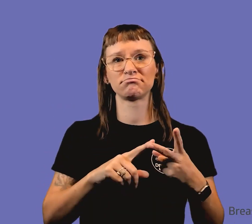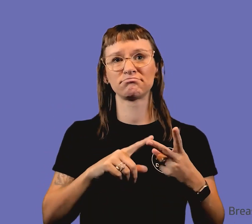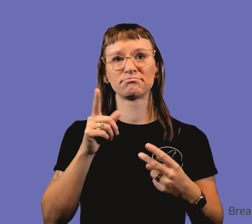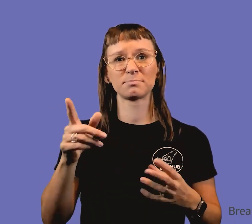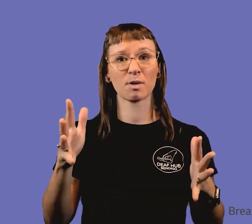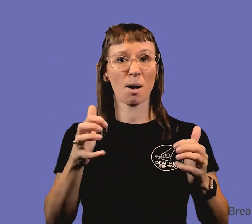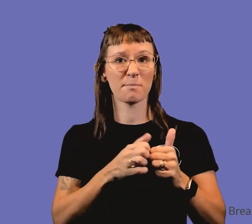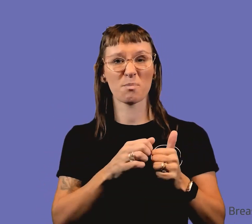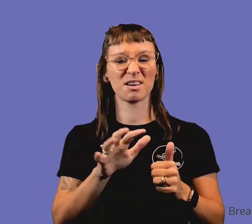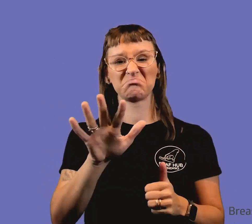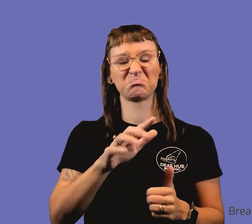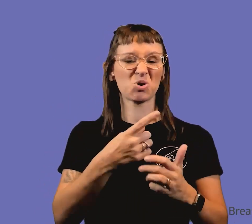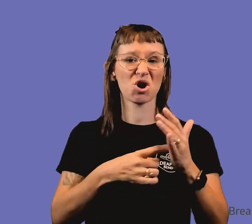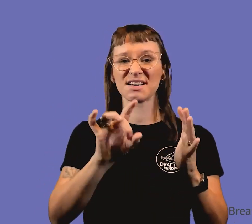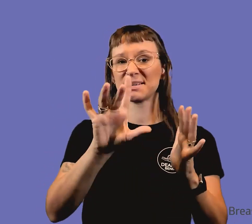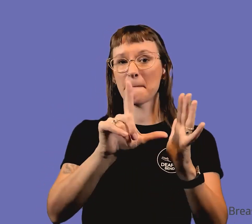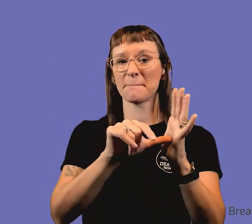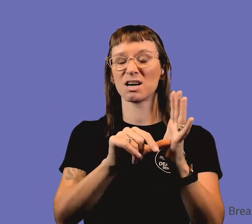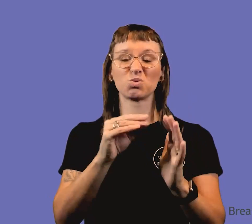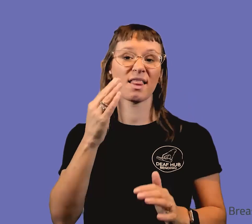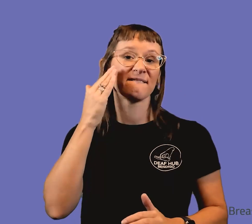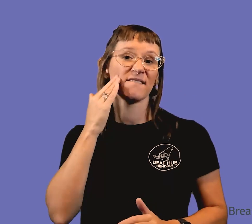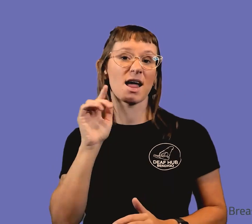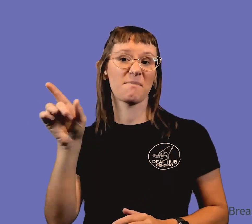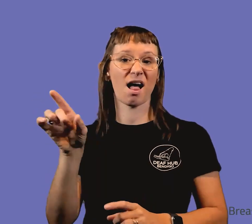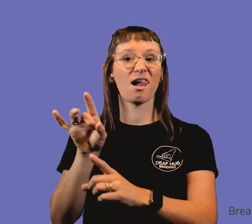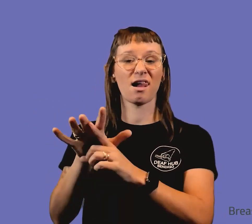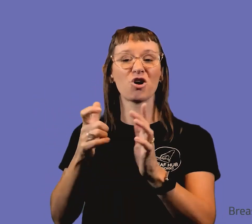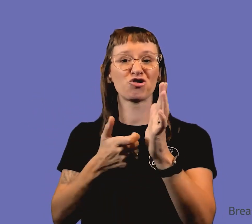Appointments take 10 minutes and it is with a female radiographer.